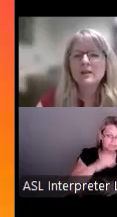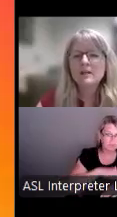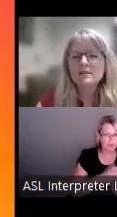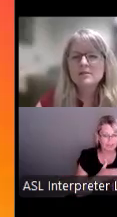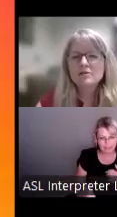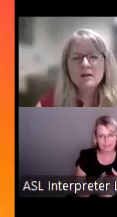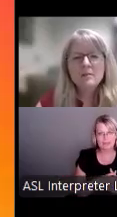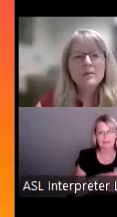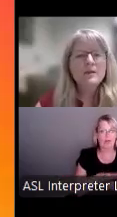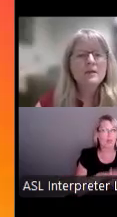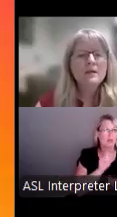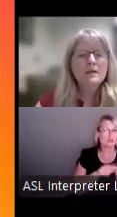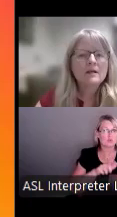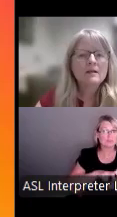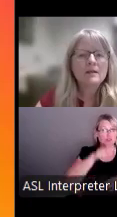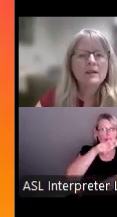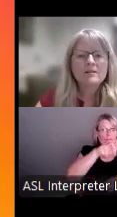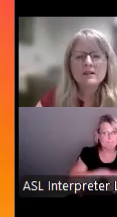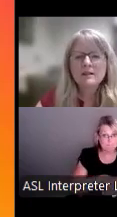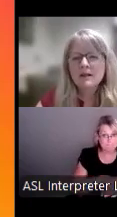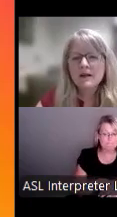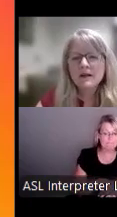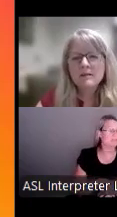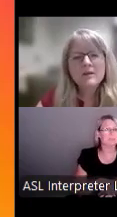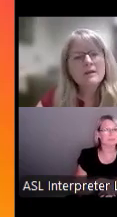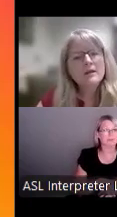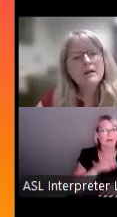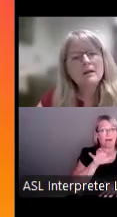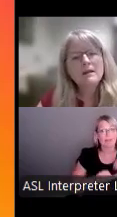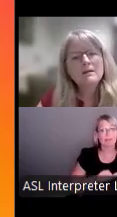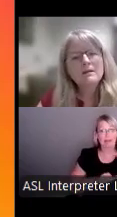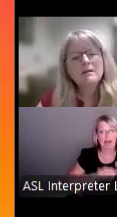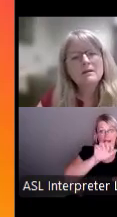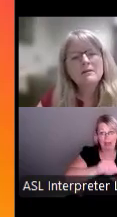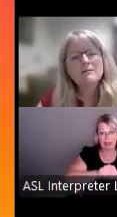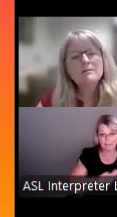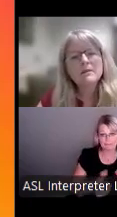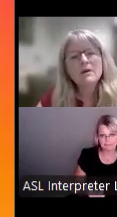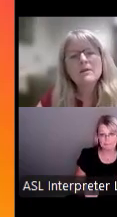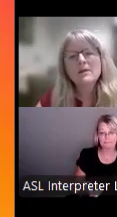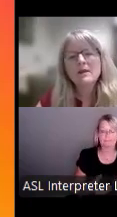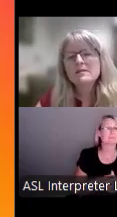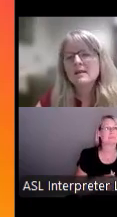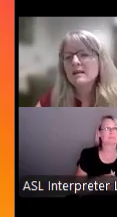learning to jump, learning to climb, and all the things that